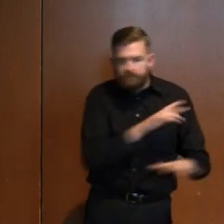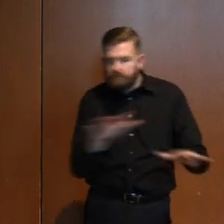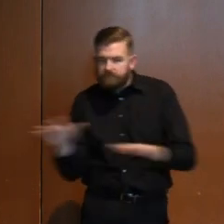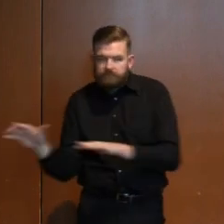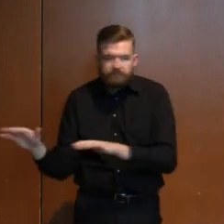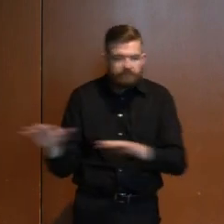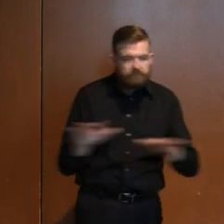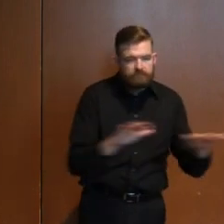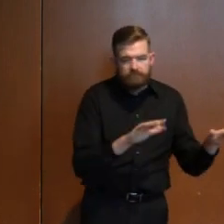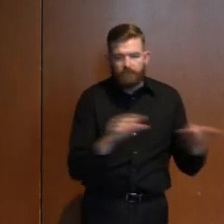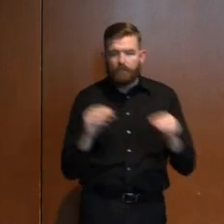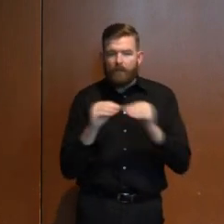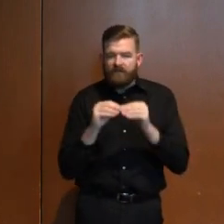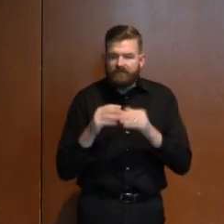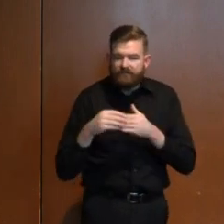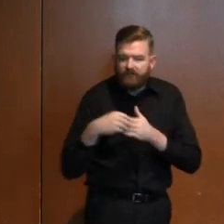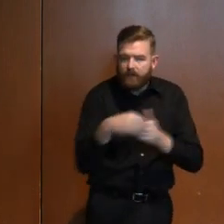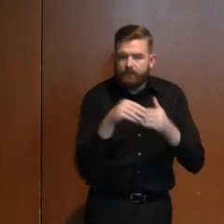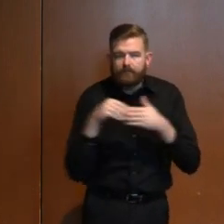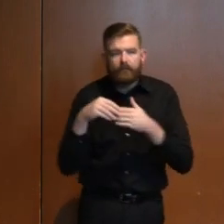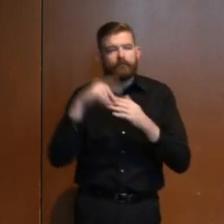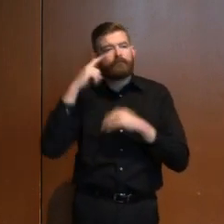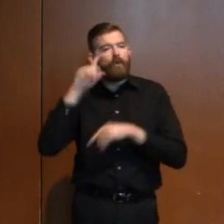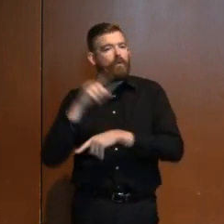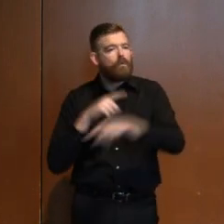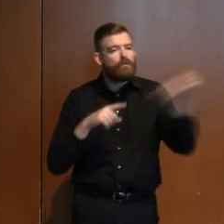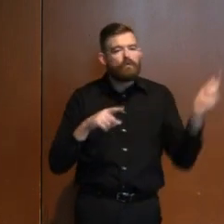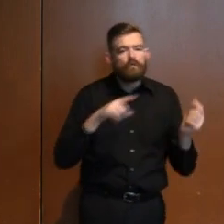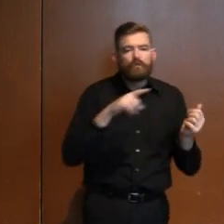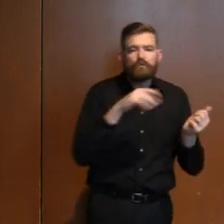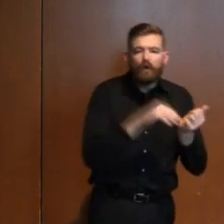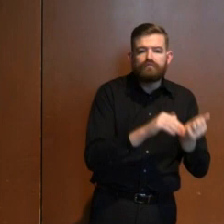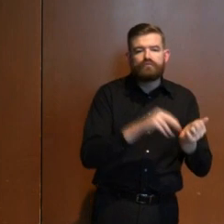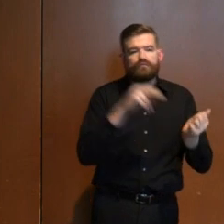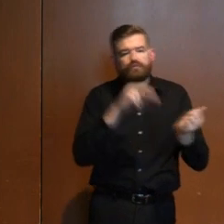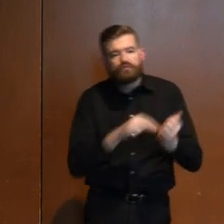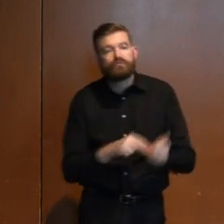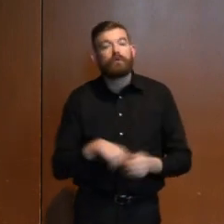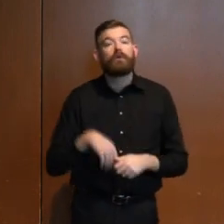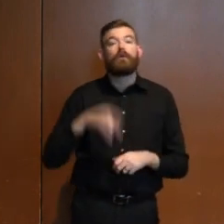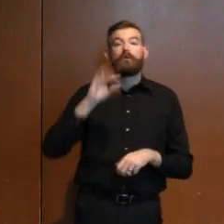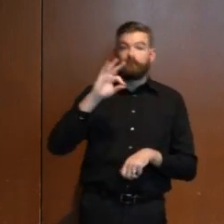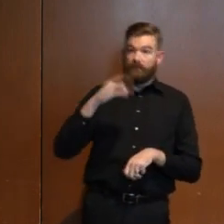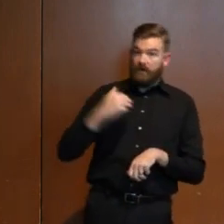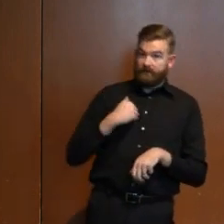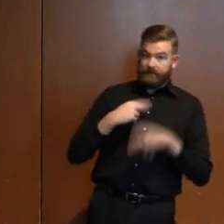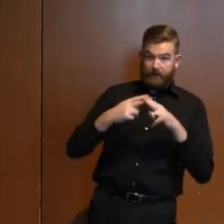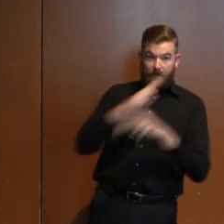CONTINUUM OF CARE AND GREATER FLEXIBILITY FOR OUR HEALTH CARE SYSTEM TO RESPOND TO THIS EMERGENCY.